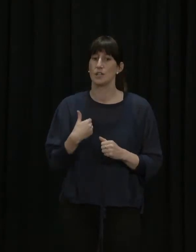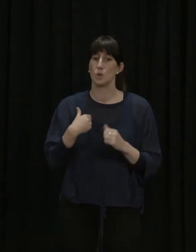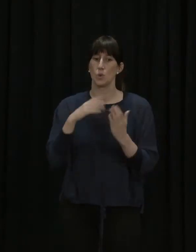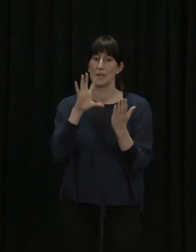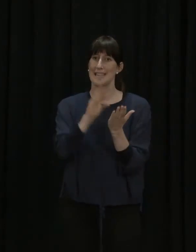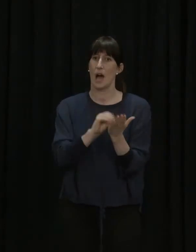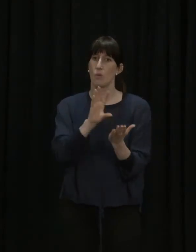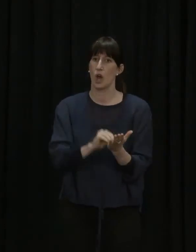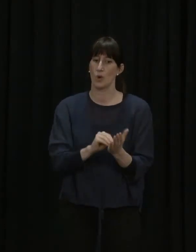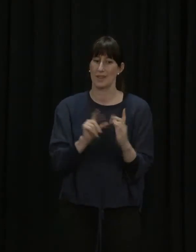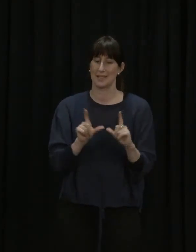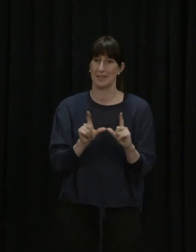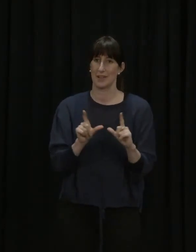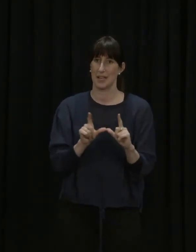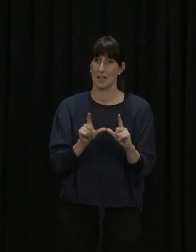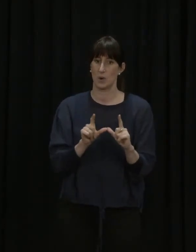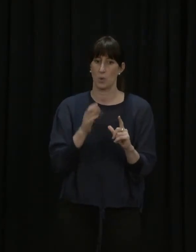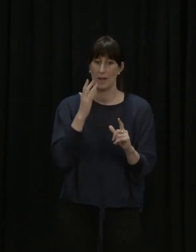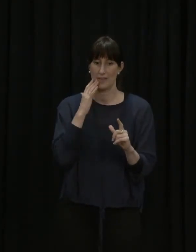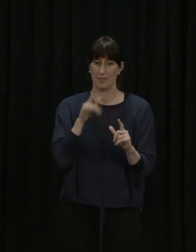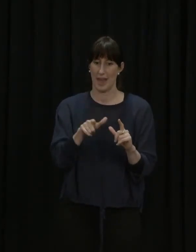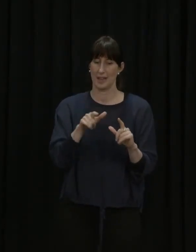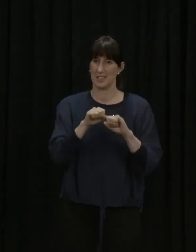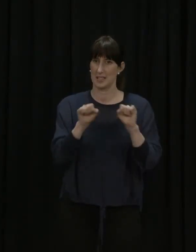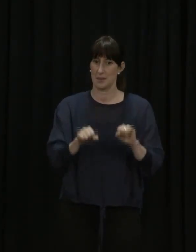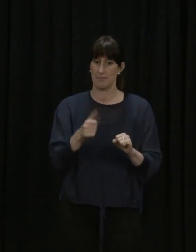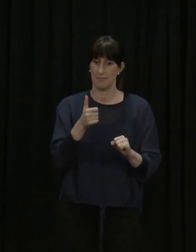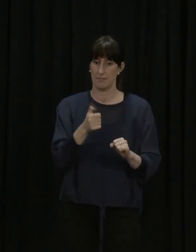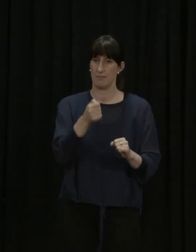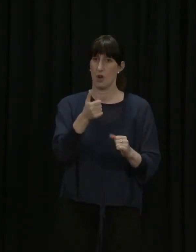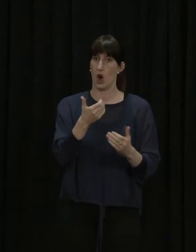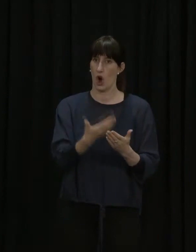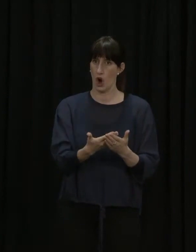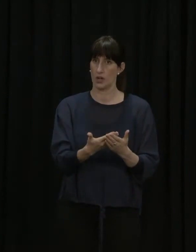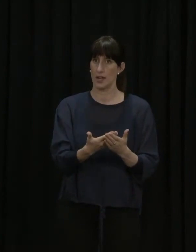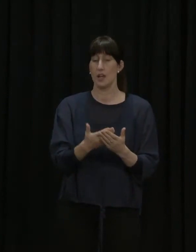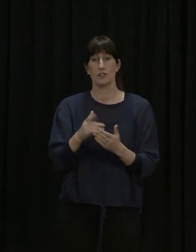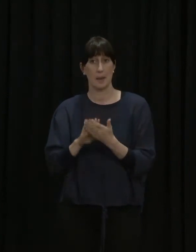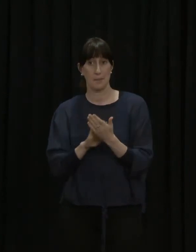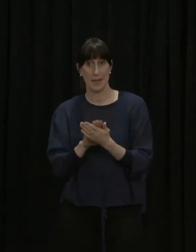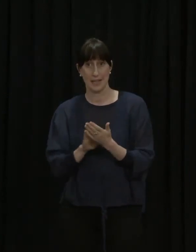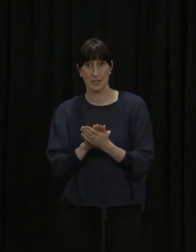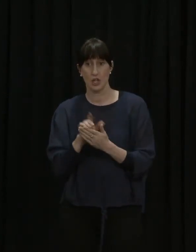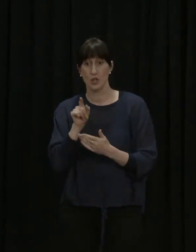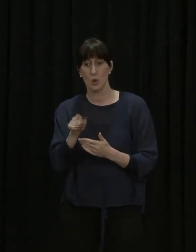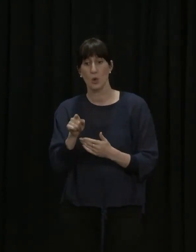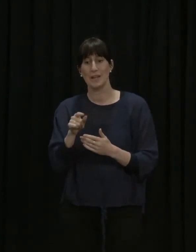the whole country? So that the advice we have so far. The advice we have is that people will need to be ready to